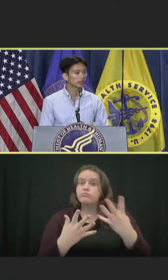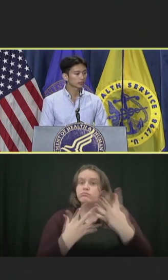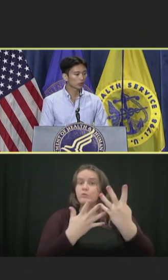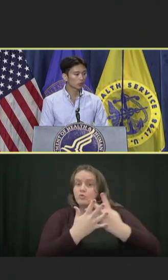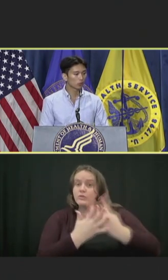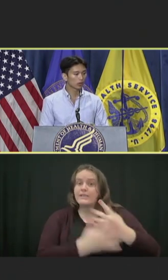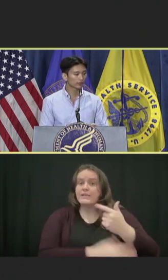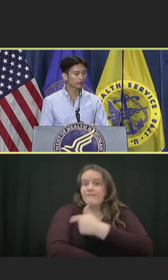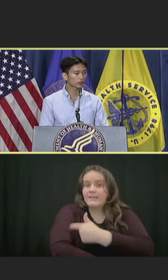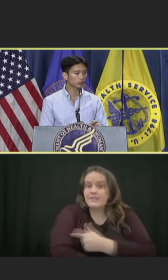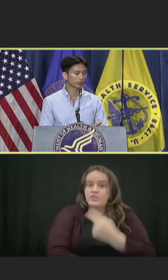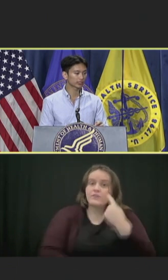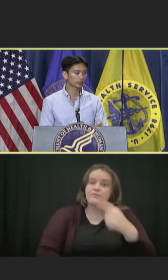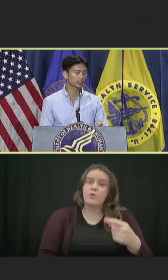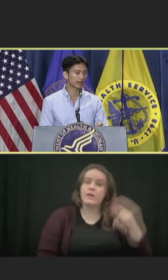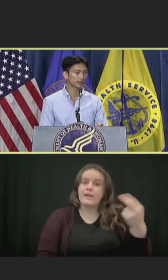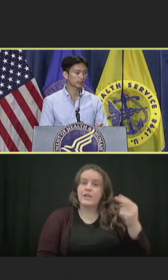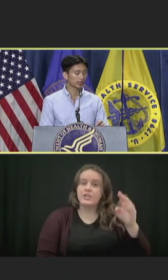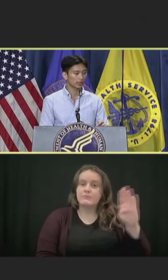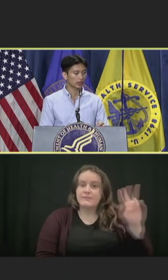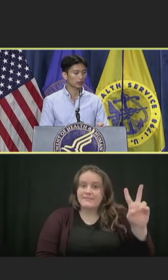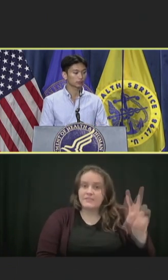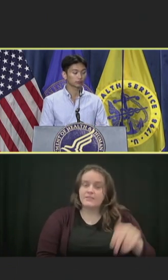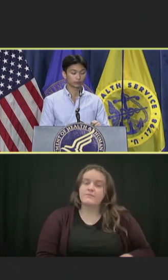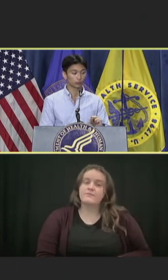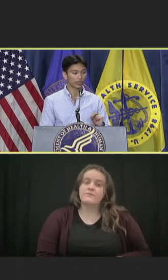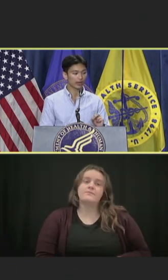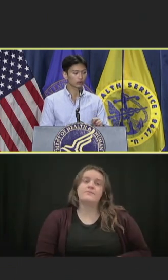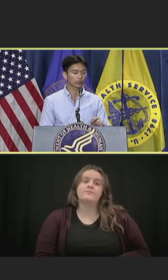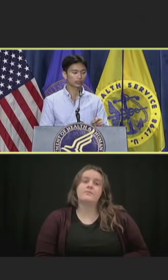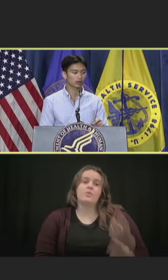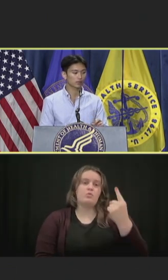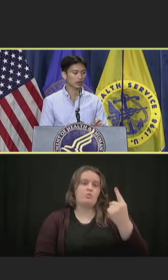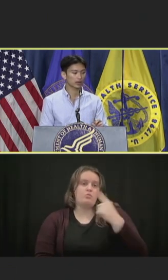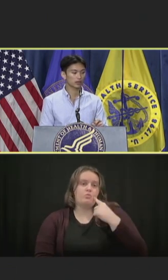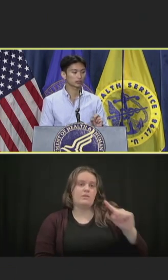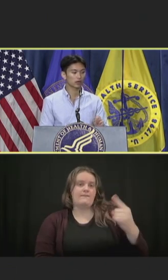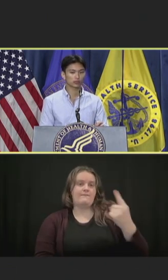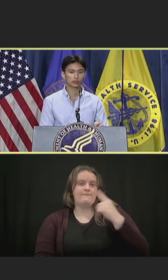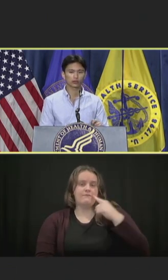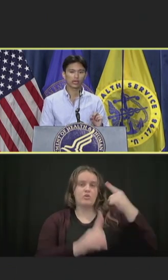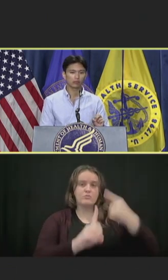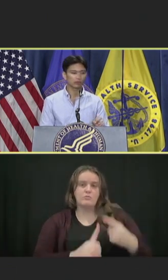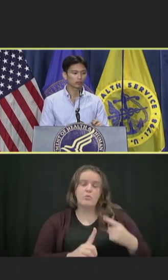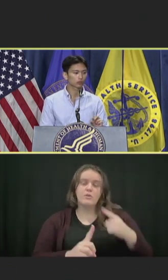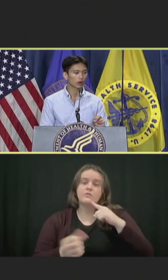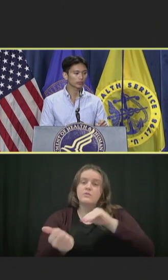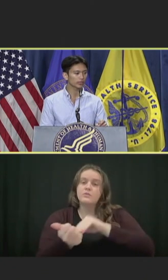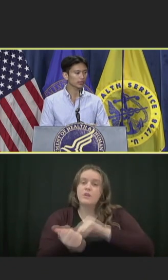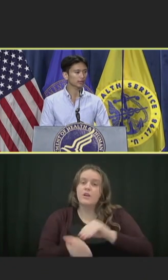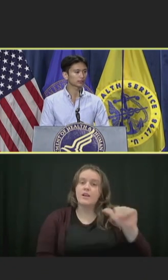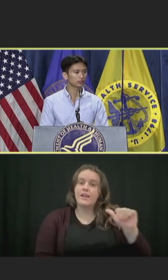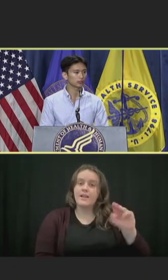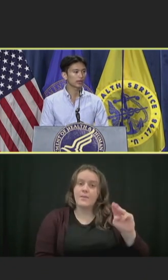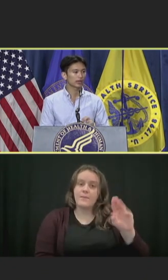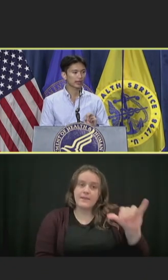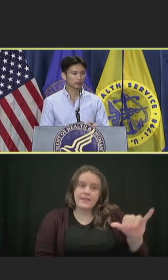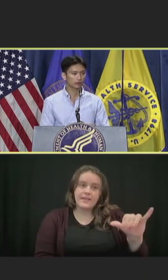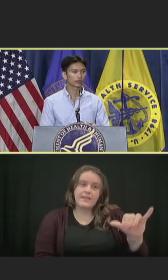So, one of the first points was that we had a great talk by Dr. Amy Krawiec at the California